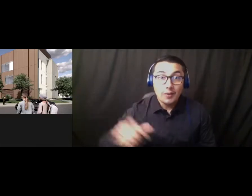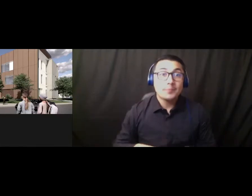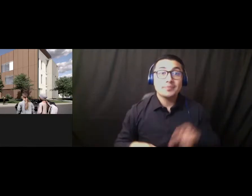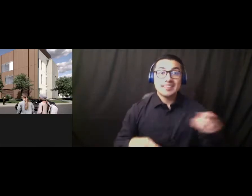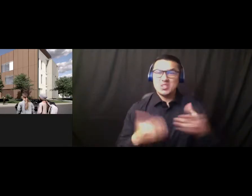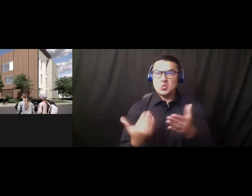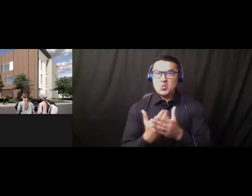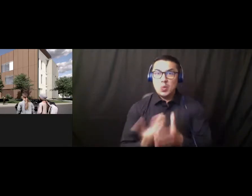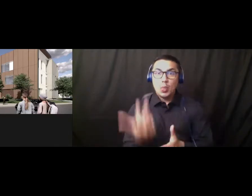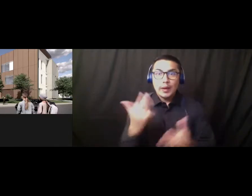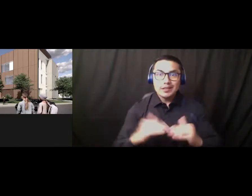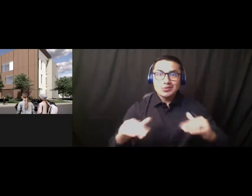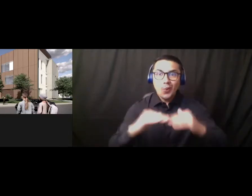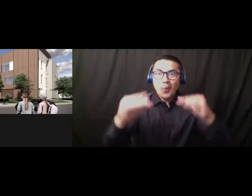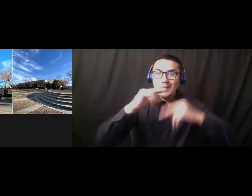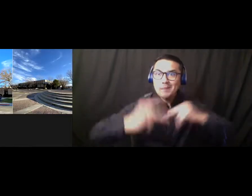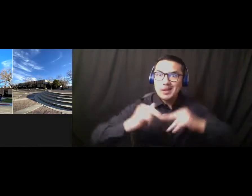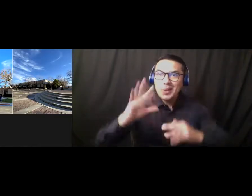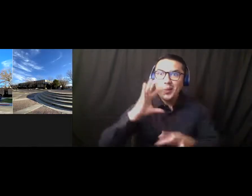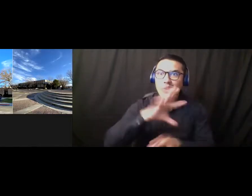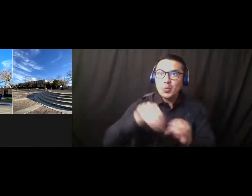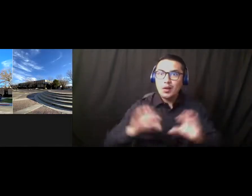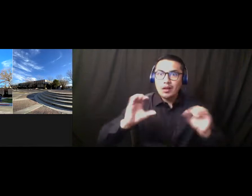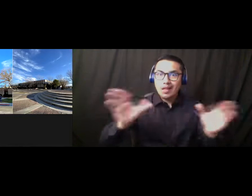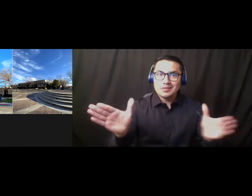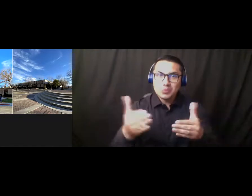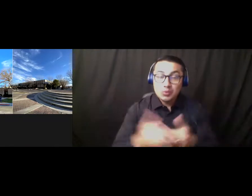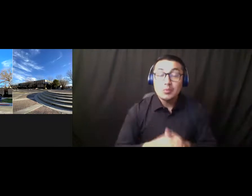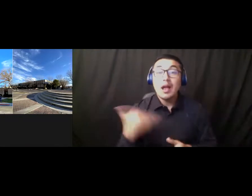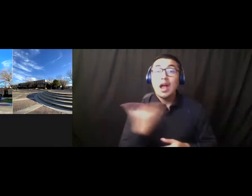contains classrooms, uh, the lecture halls, facility office,